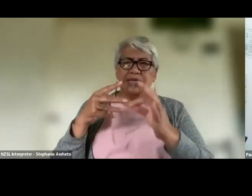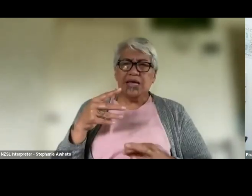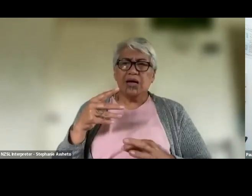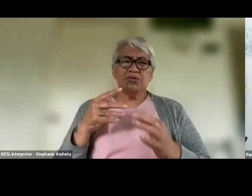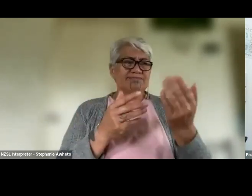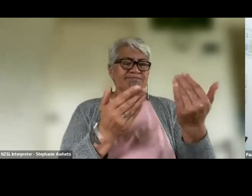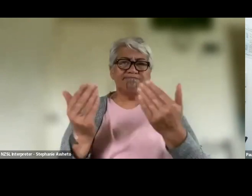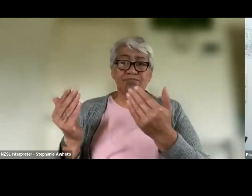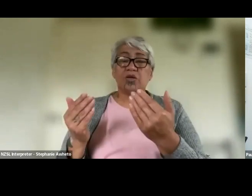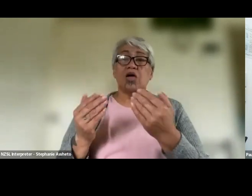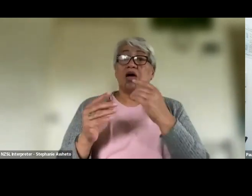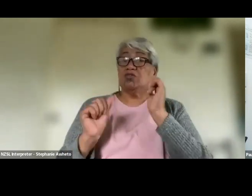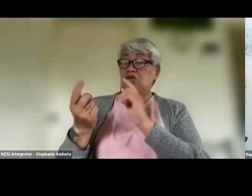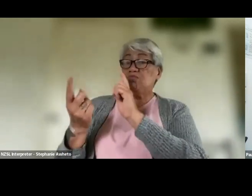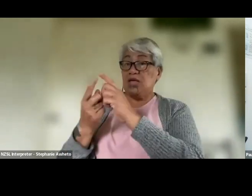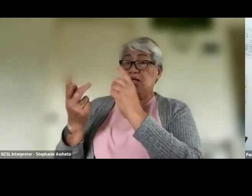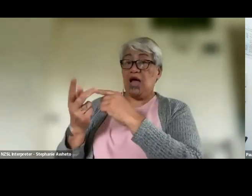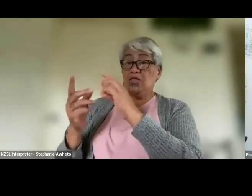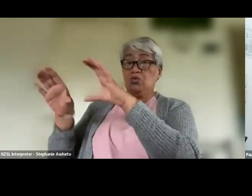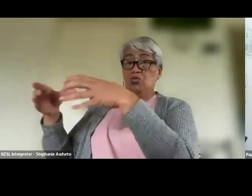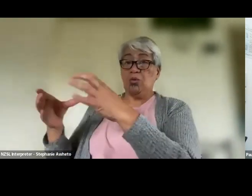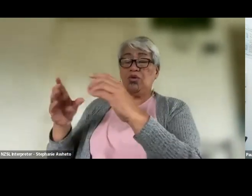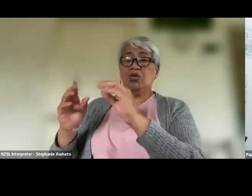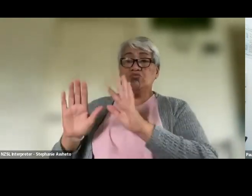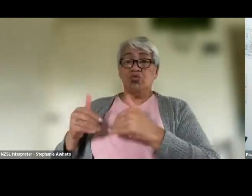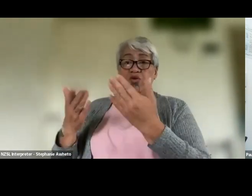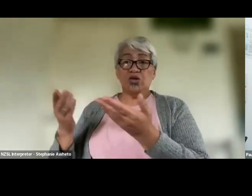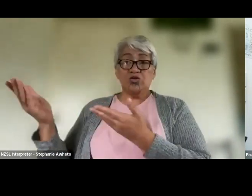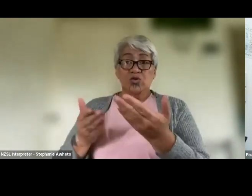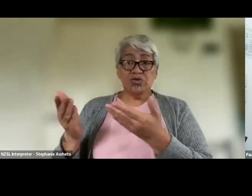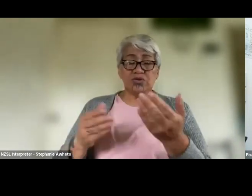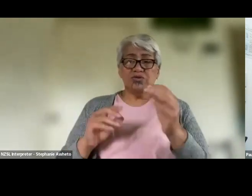Met with peak bodies, provider groups and ministers,